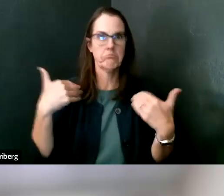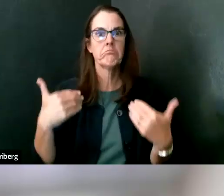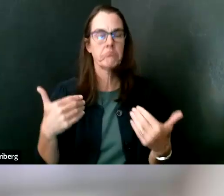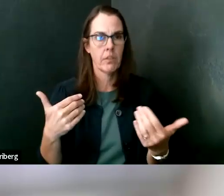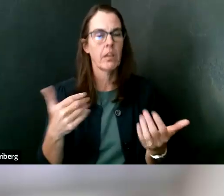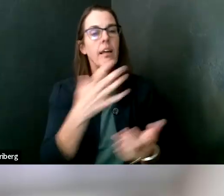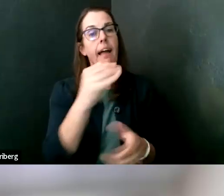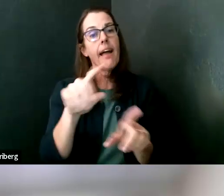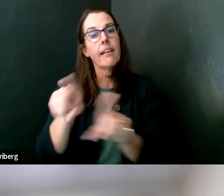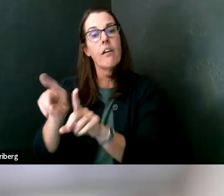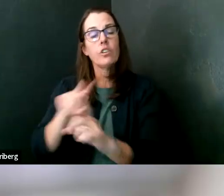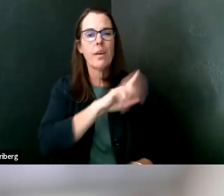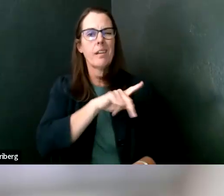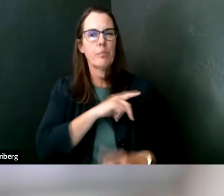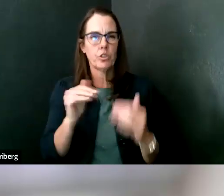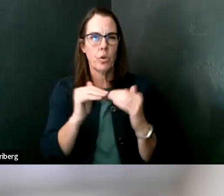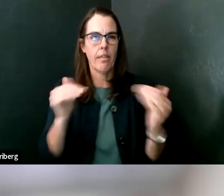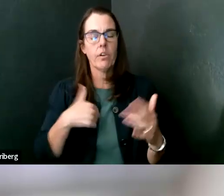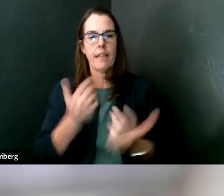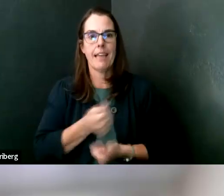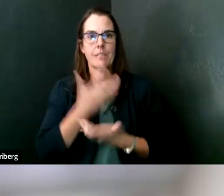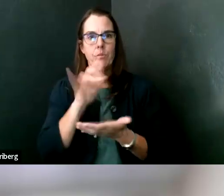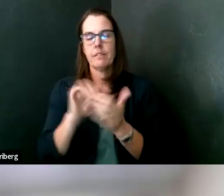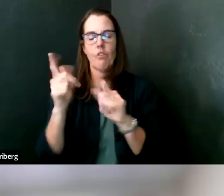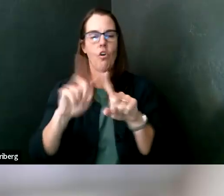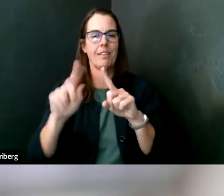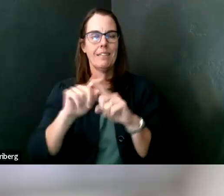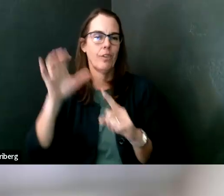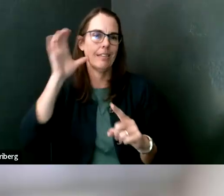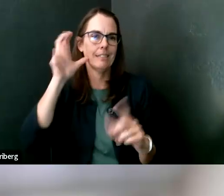just say at a personal level because I expressed this at all the listening sessions that we did